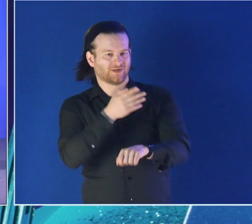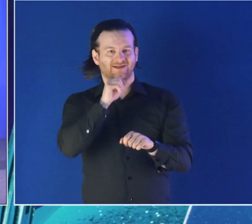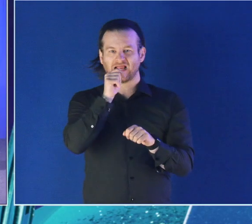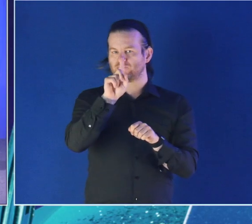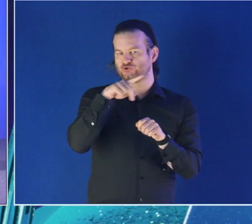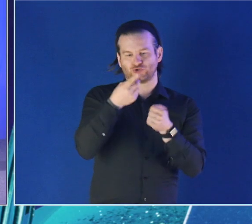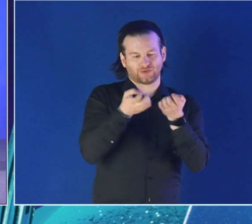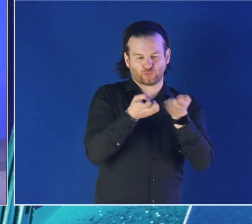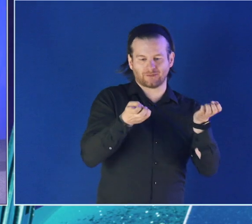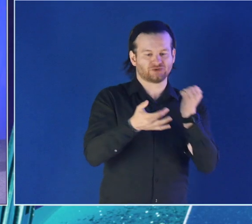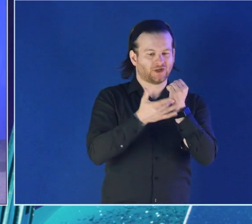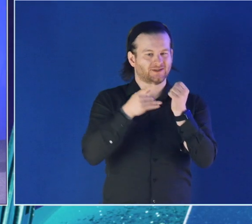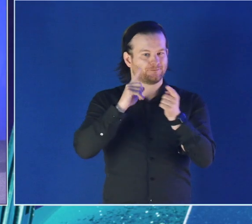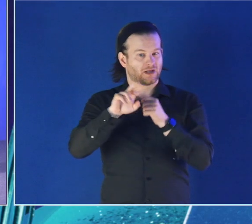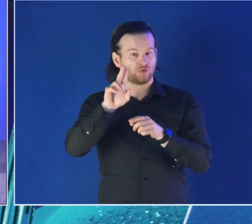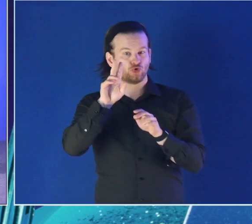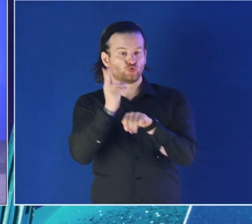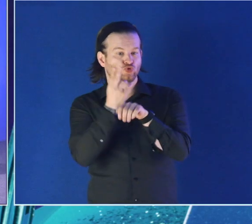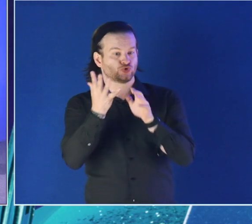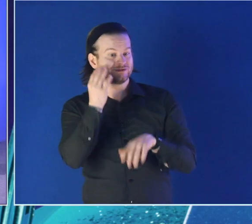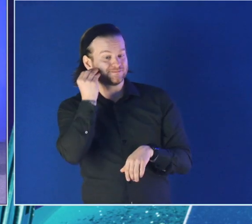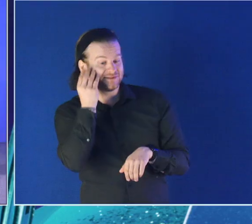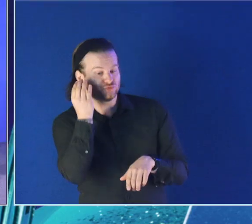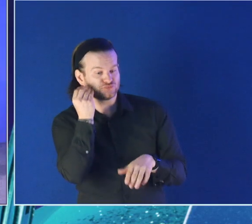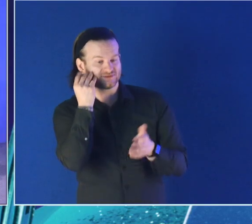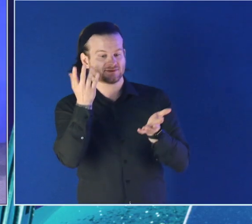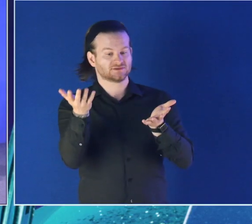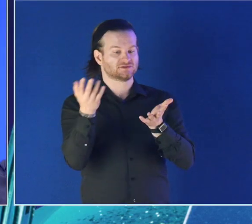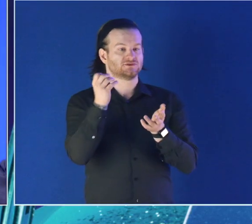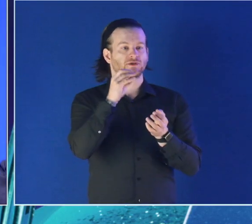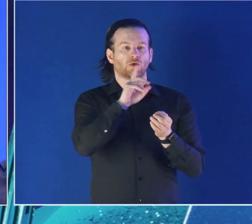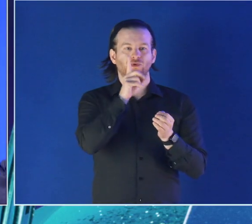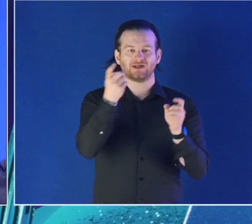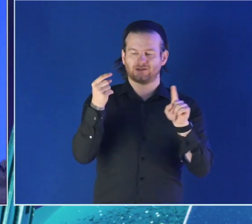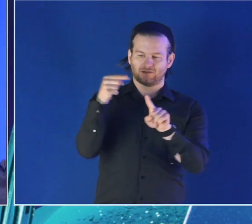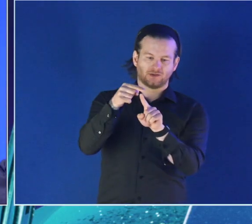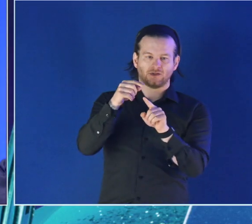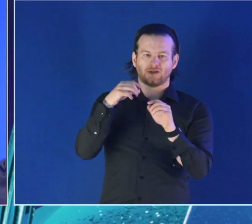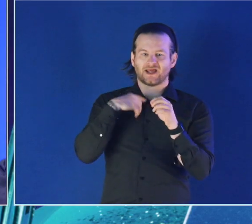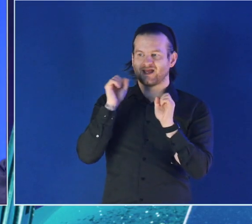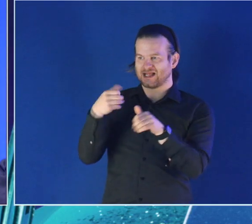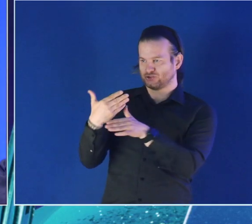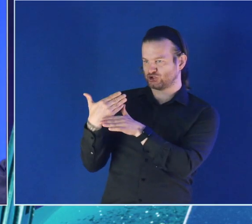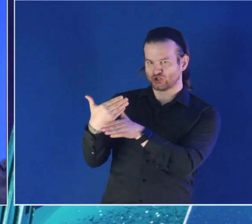So, Blair, what's new? A lot, obviously, this whole thing AI.